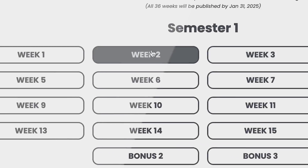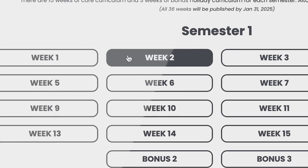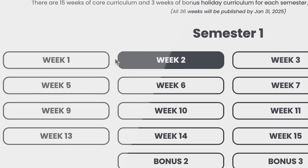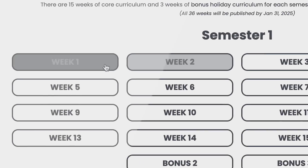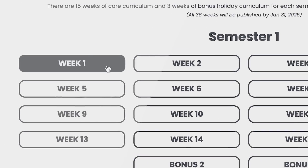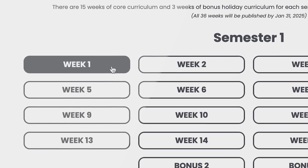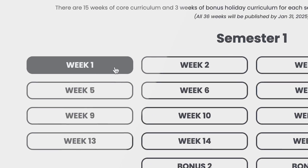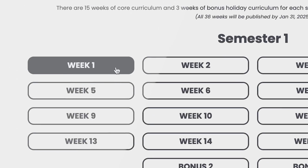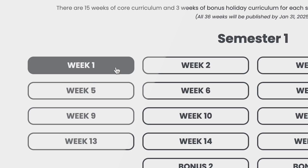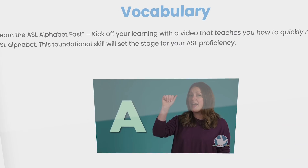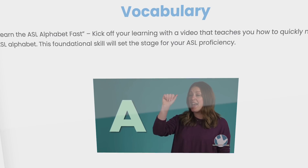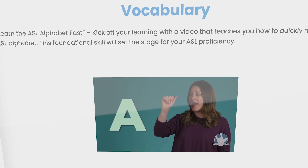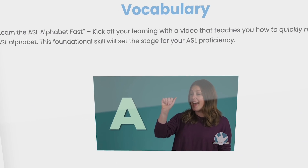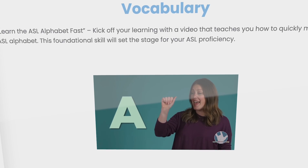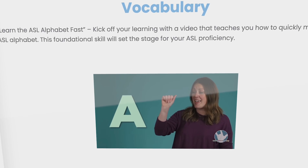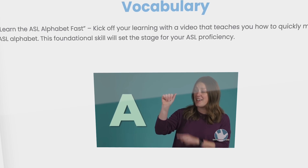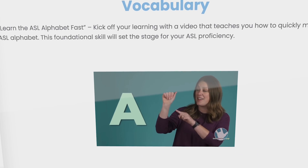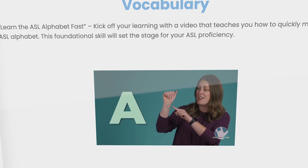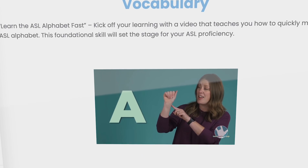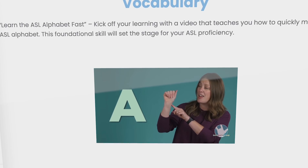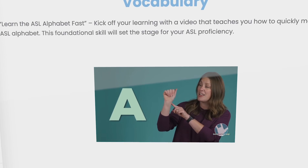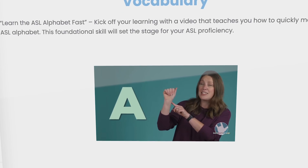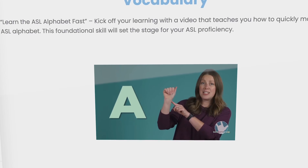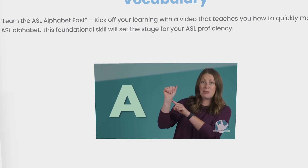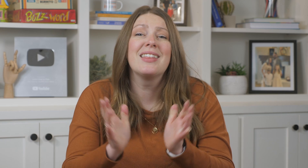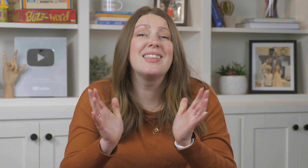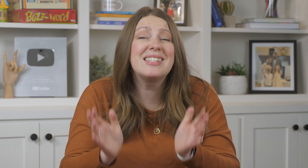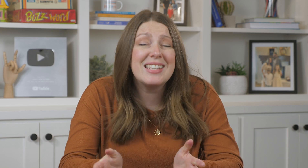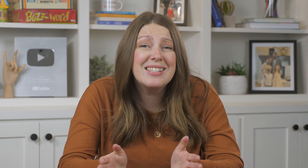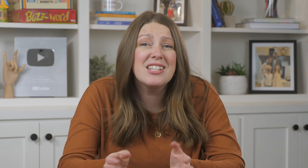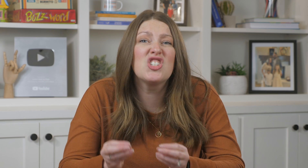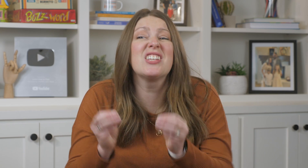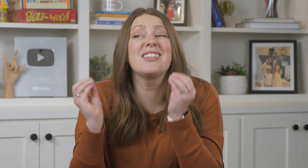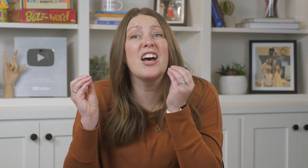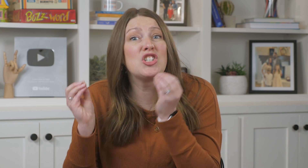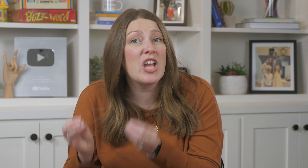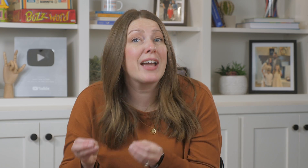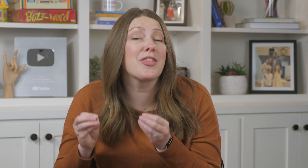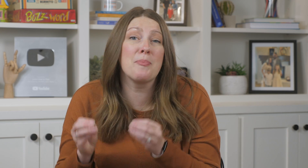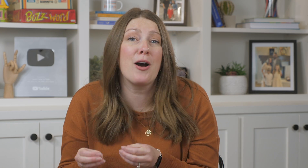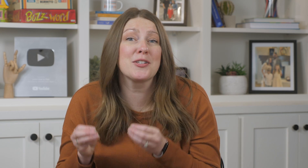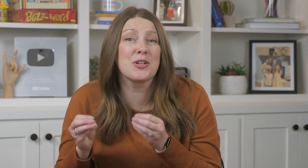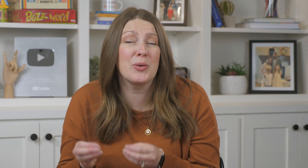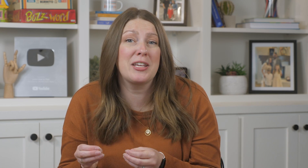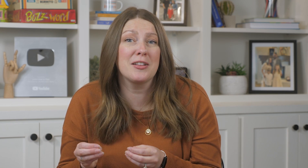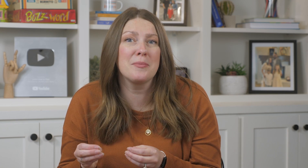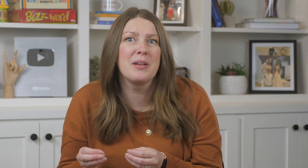that is designed just for you and your family. This isn't just a check the box curriculum.